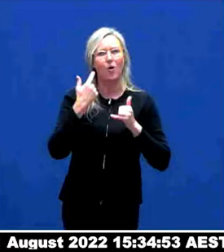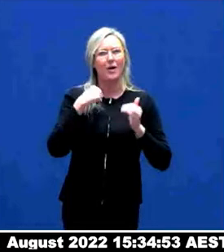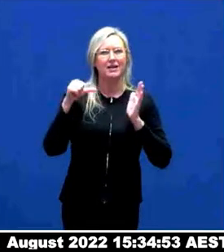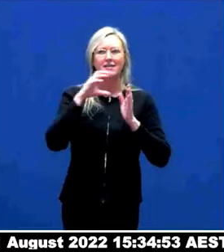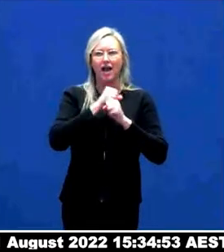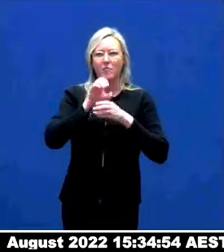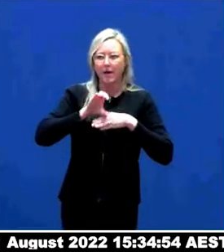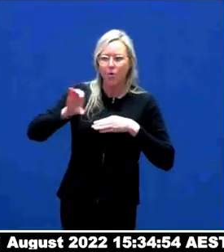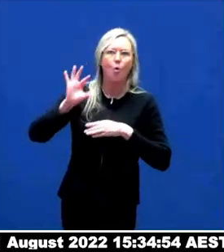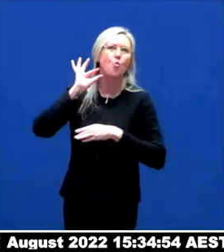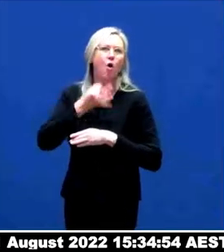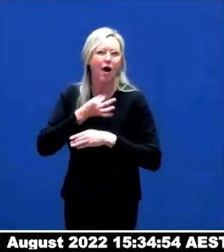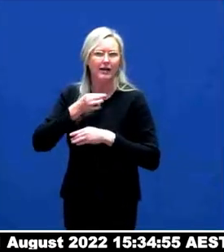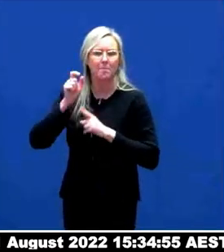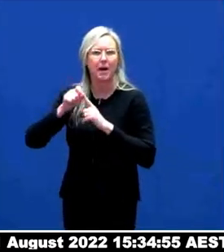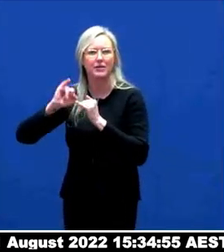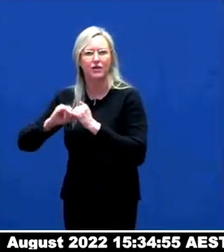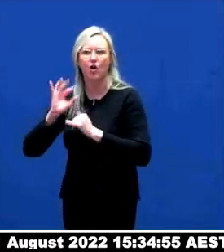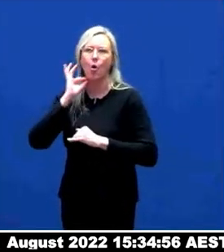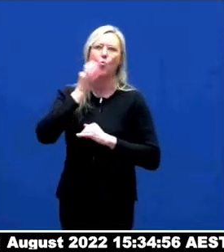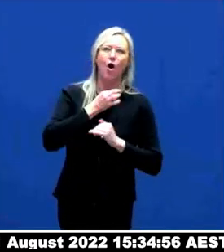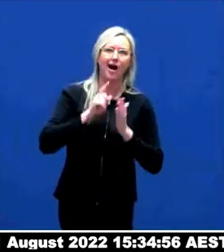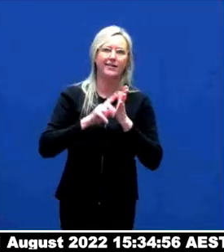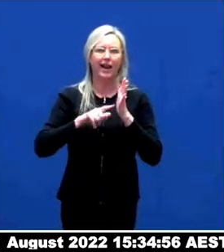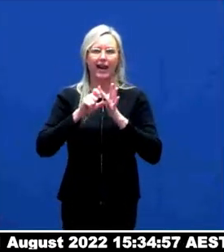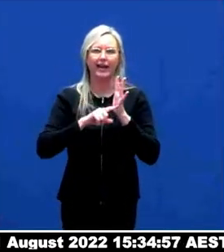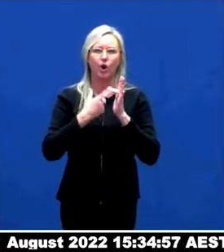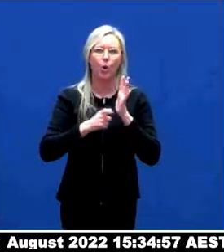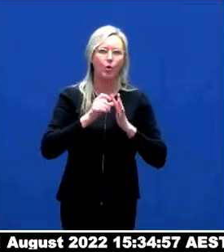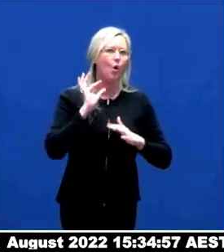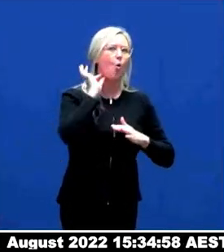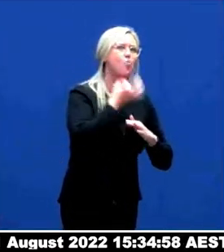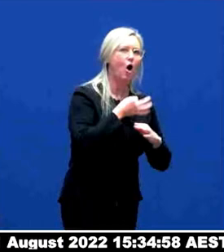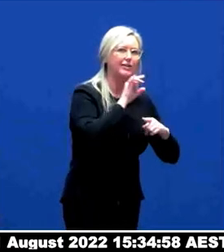public servants and white landlords and white consultants, and by the time you get to